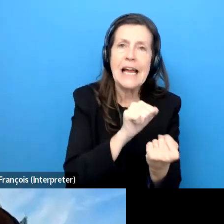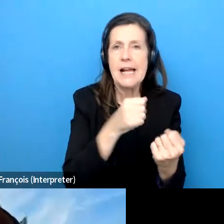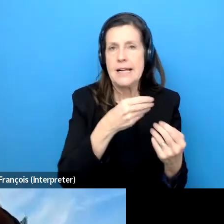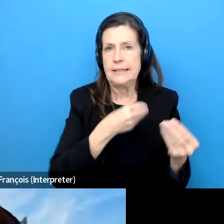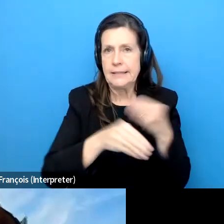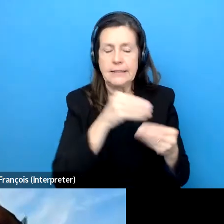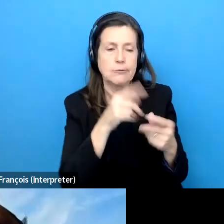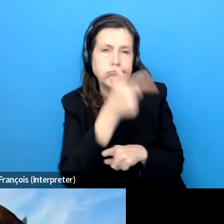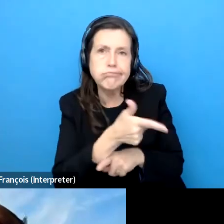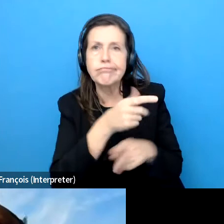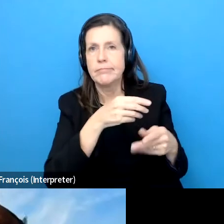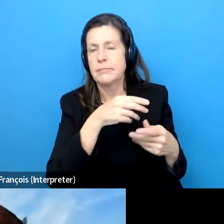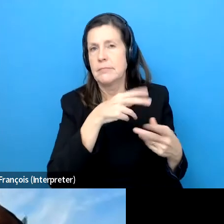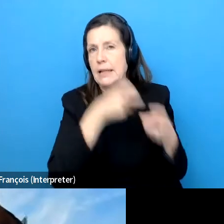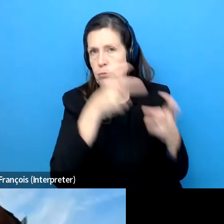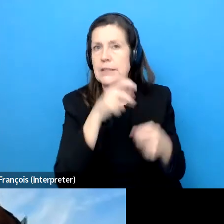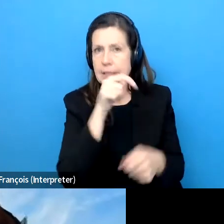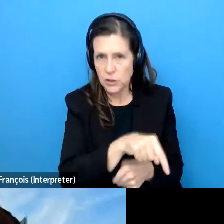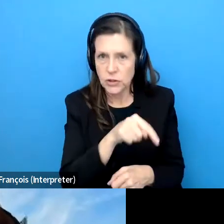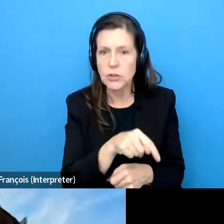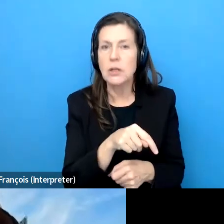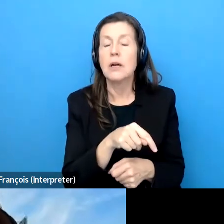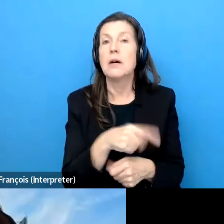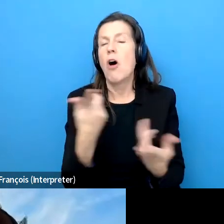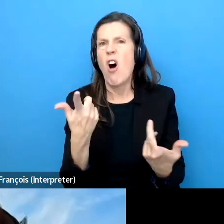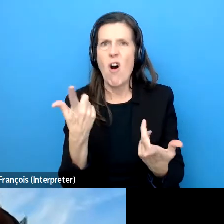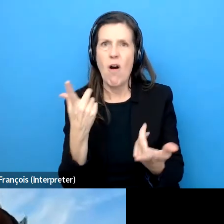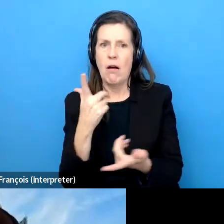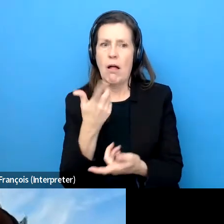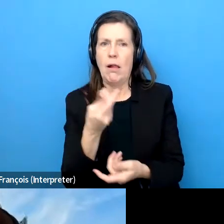And increasingly for forced criminality, so pickpocketing, shoplifting,